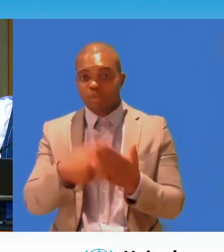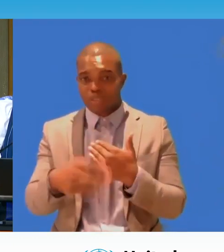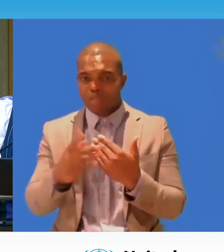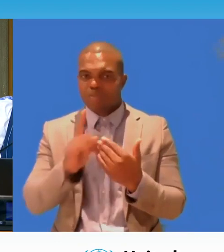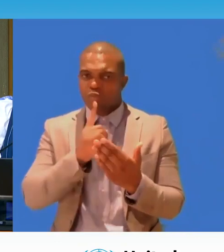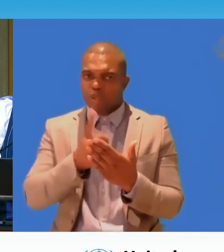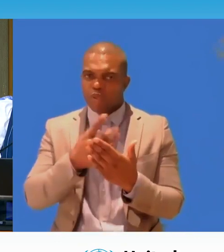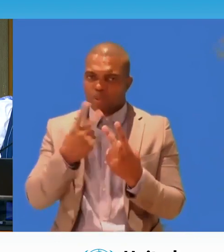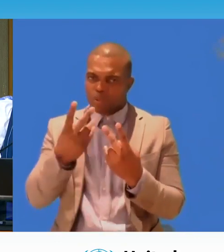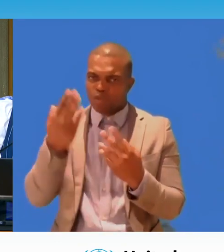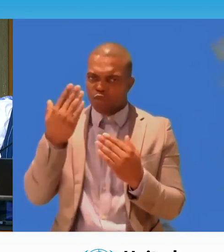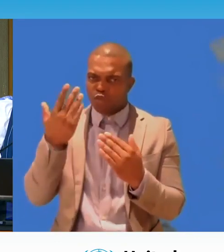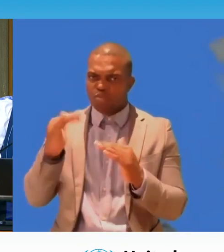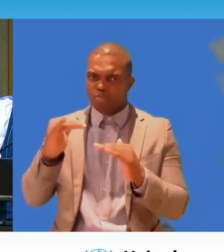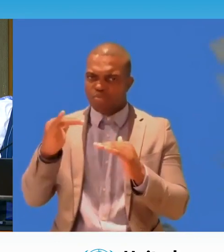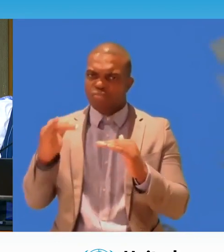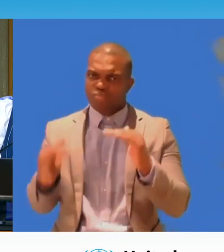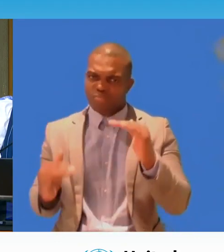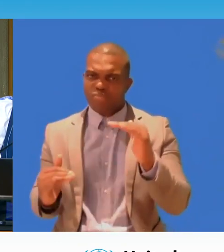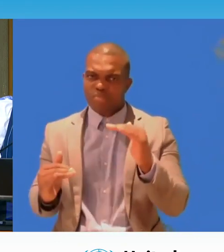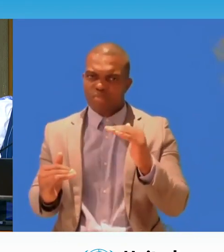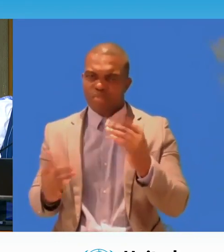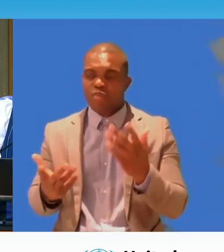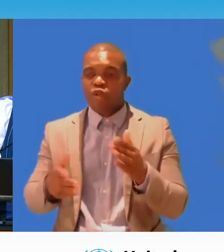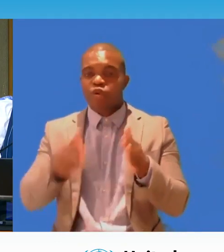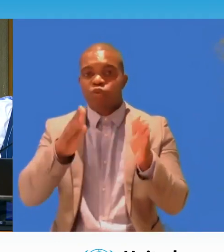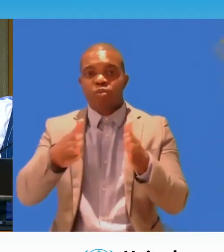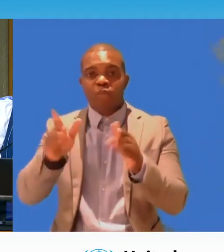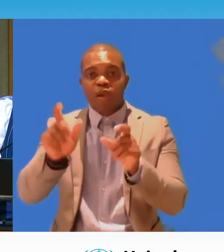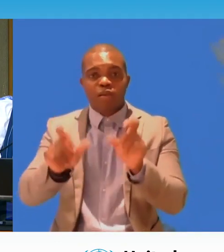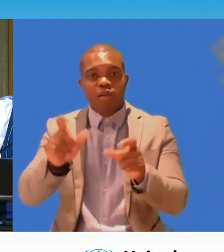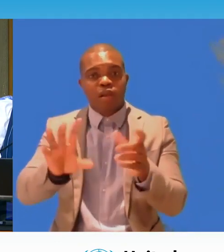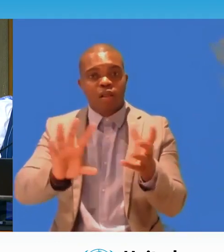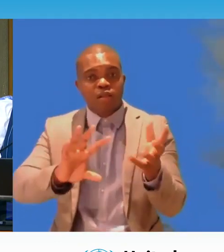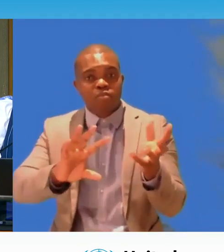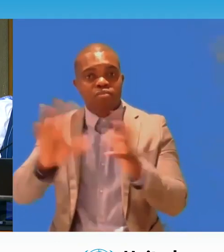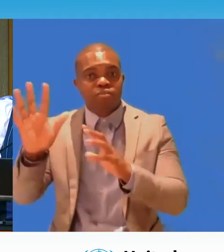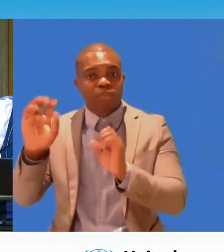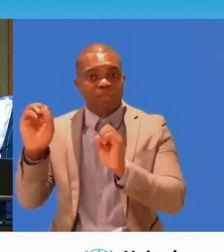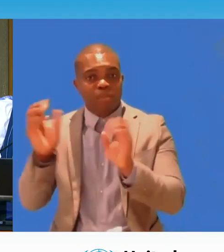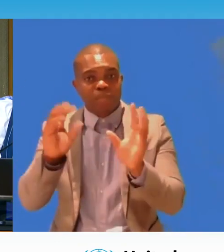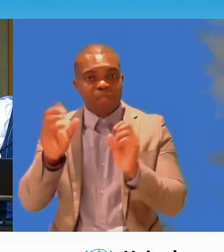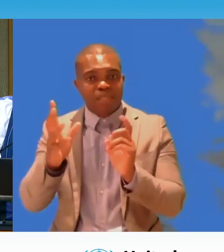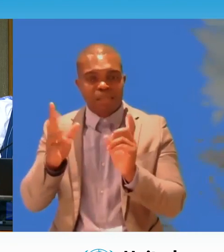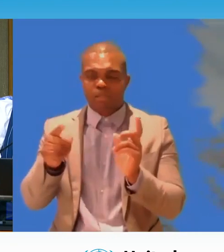emergencies we informed that the rights of person disabilities including the right to